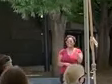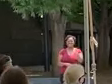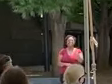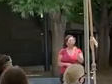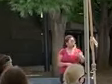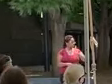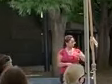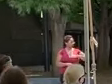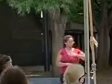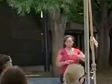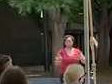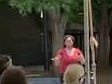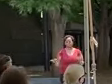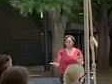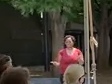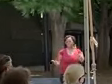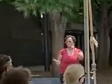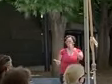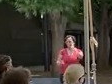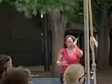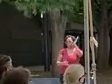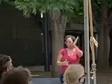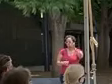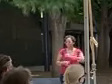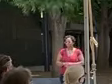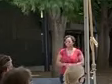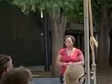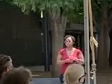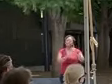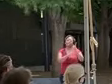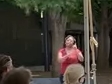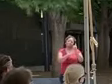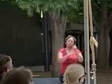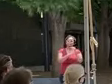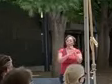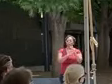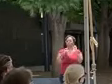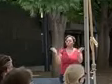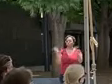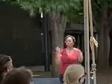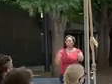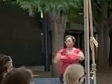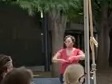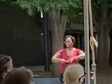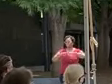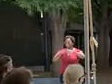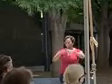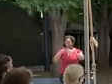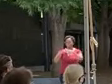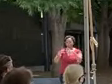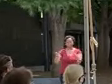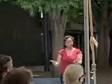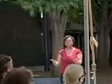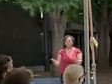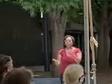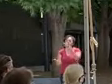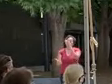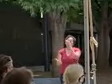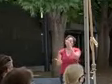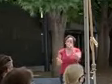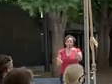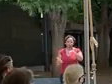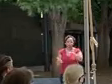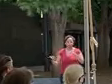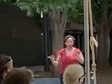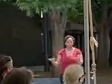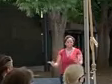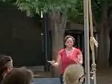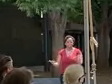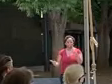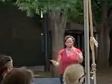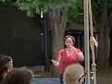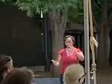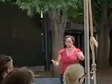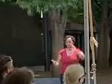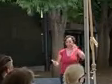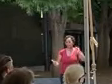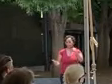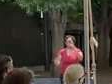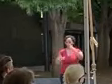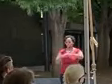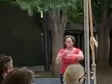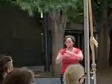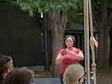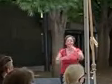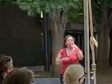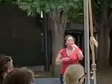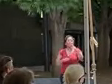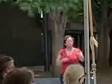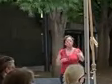Despite the postponement of last year's observance, I am so pleased that we are able to be here in person on this 31st anniversary of the passage of the Americans with Disabilities Act.